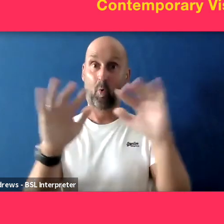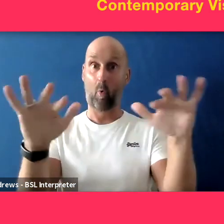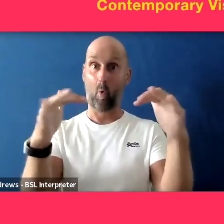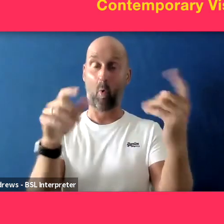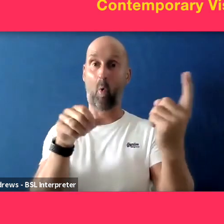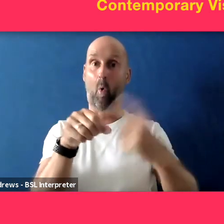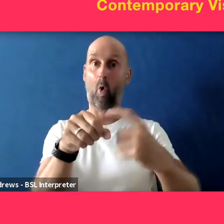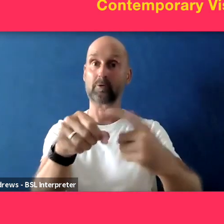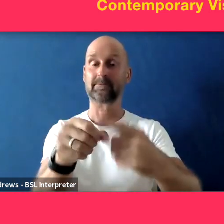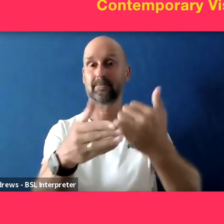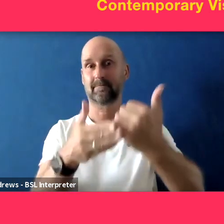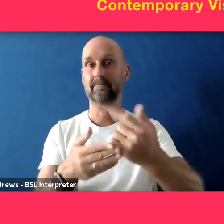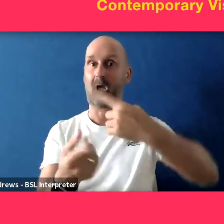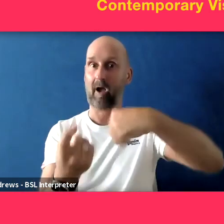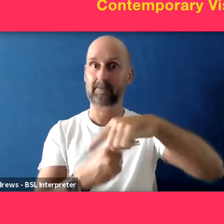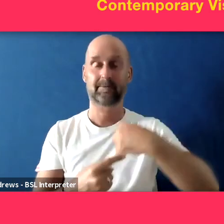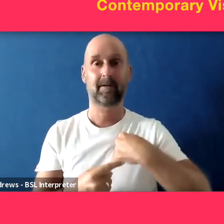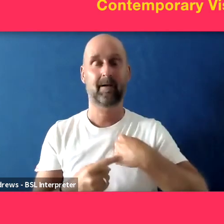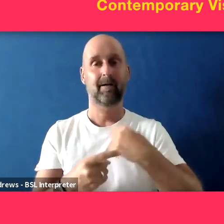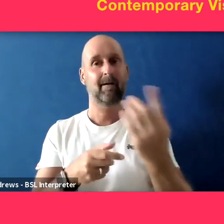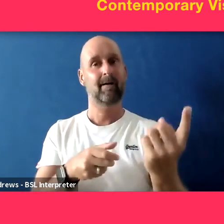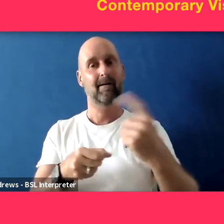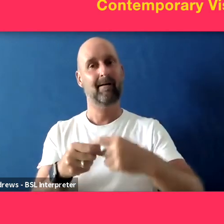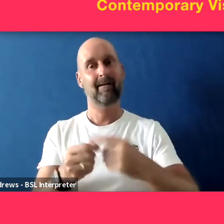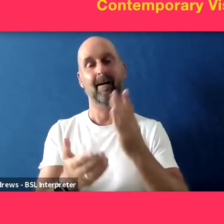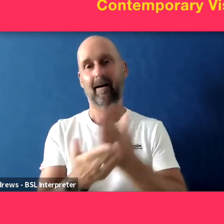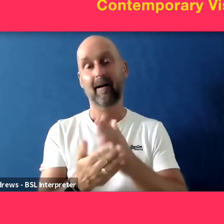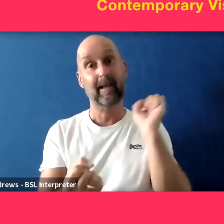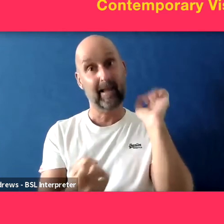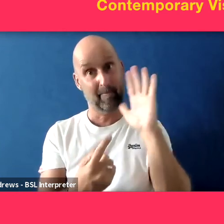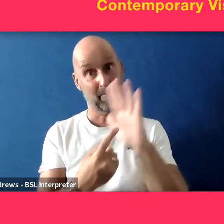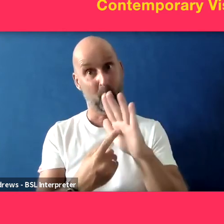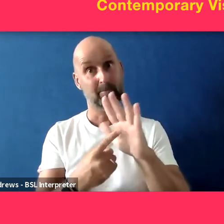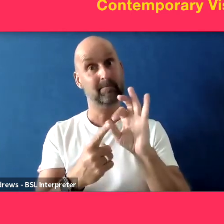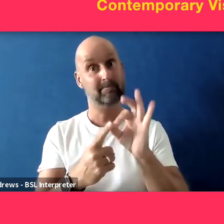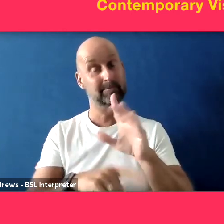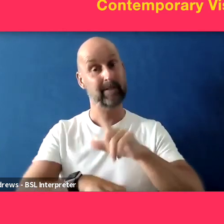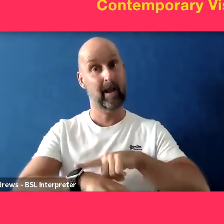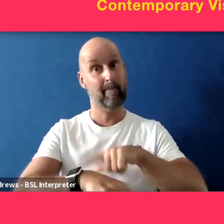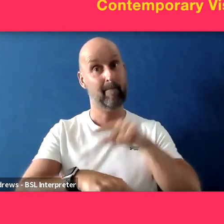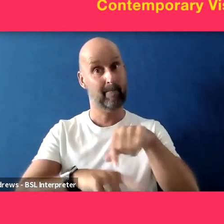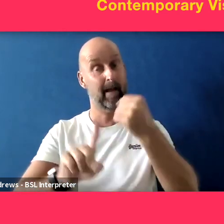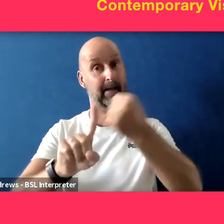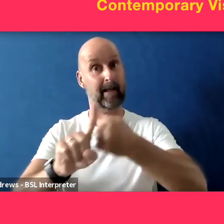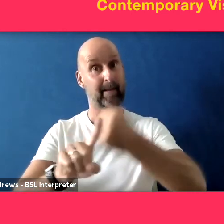being with us, and being a really critical point of this campaign. CVAN is there for you,